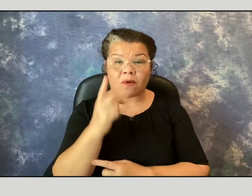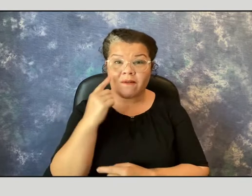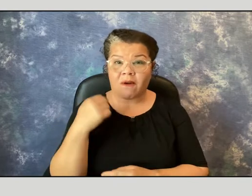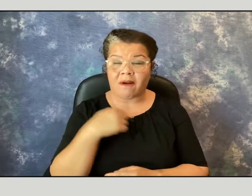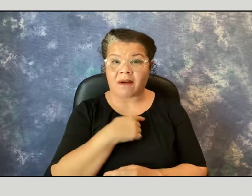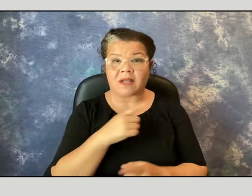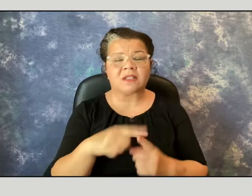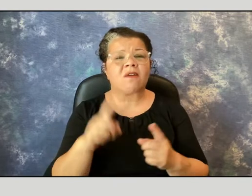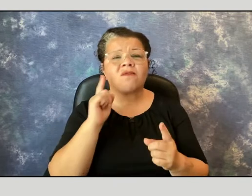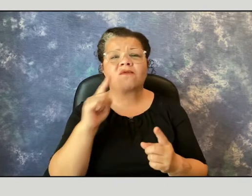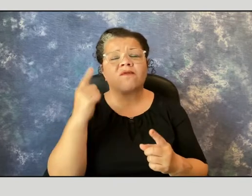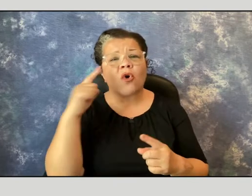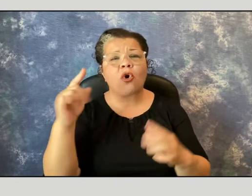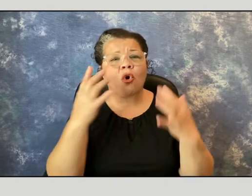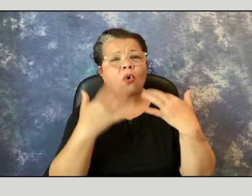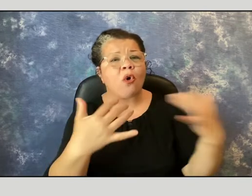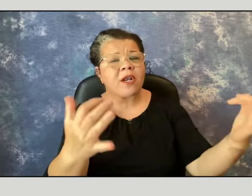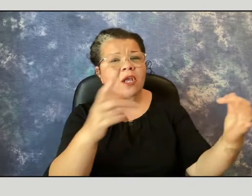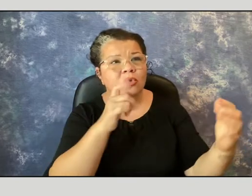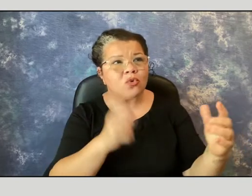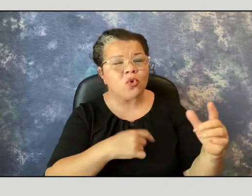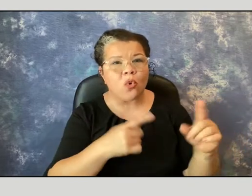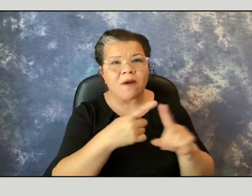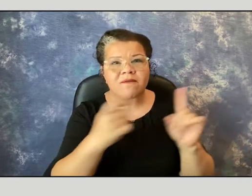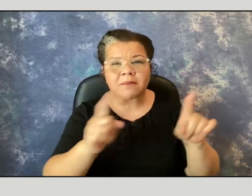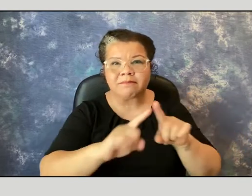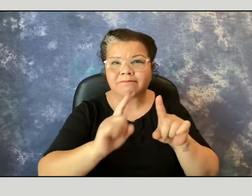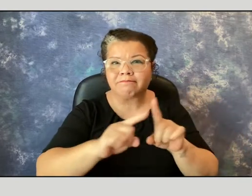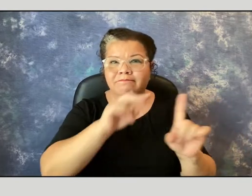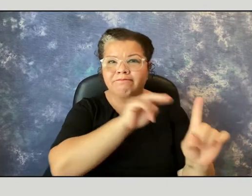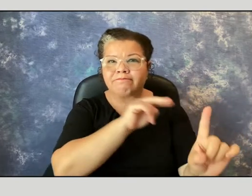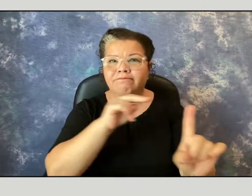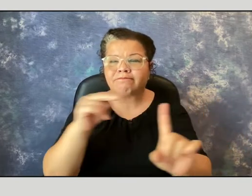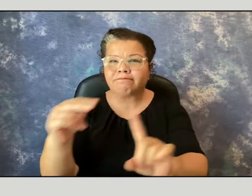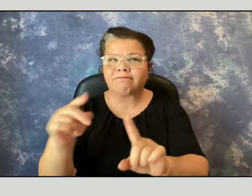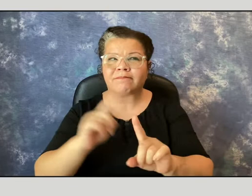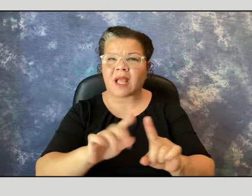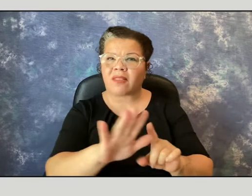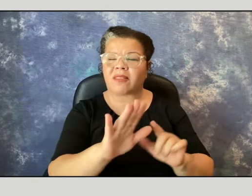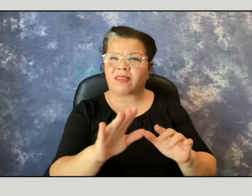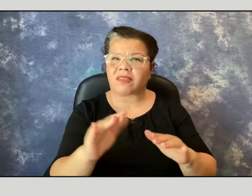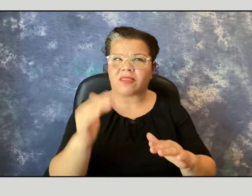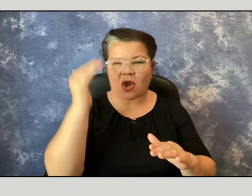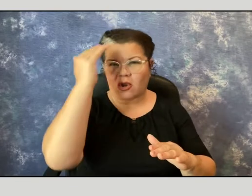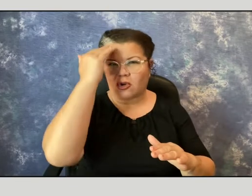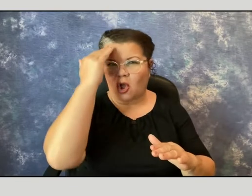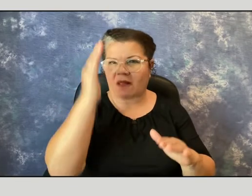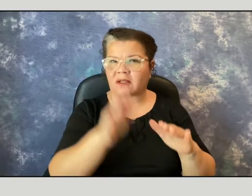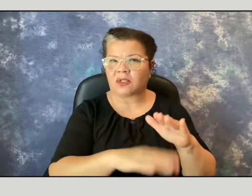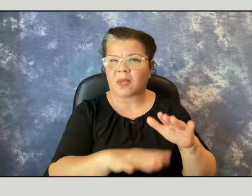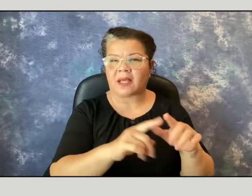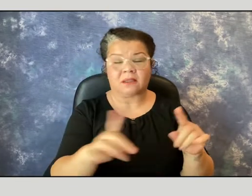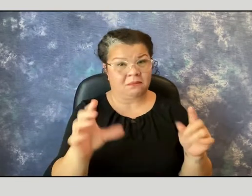from so many different perspectives and knowledge bases? Many people are very surprised when they learn